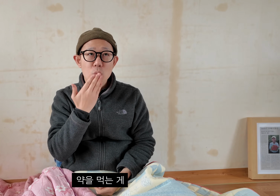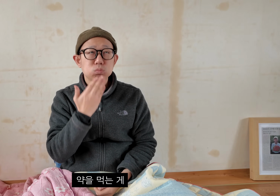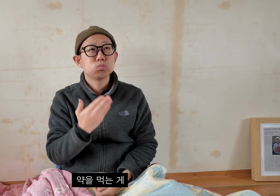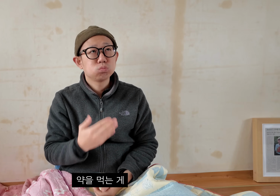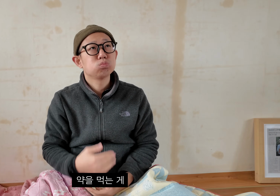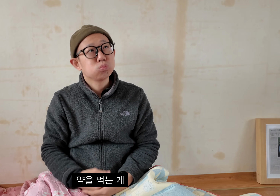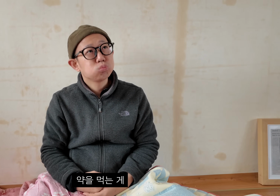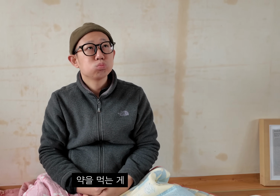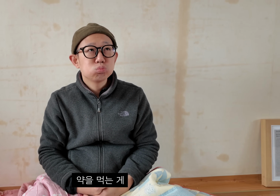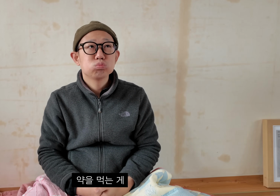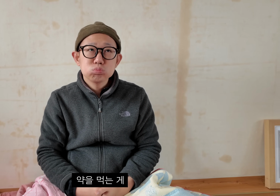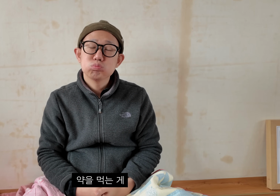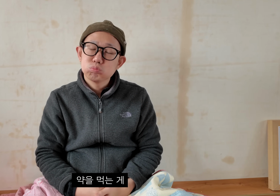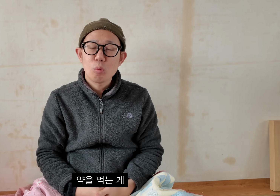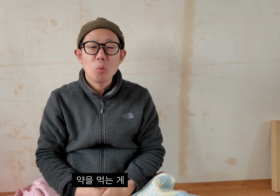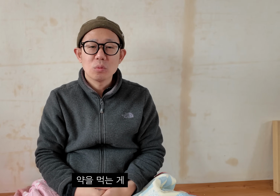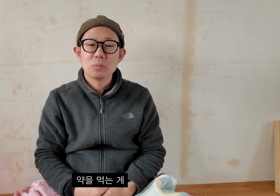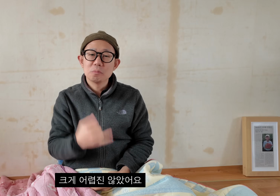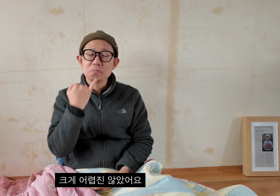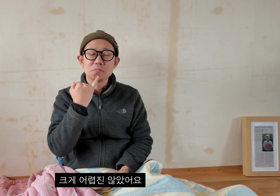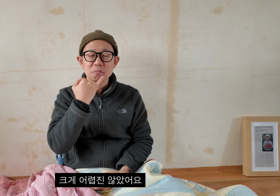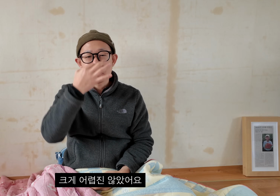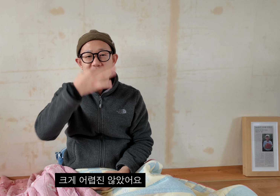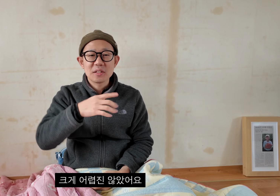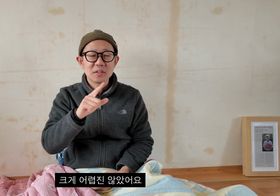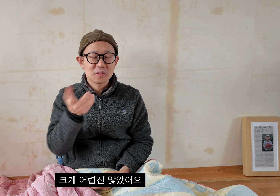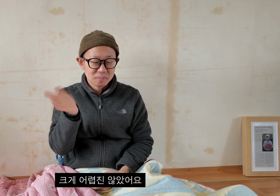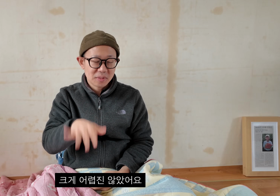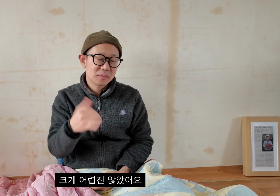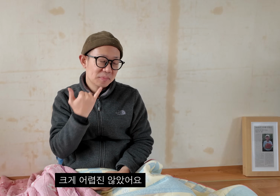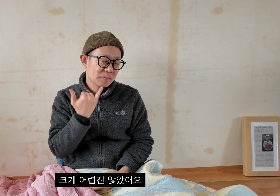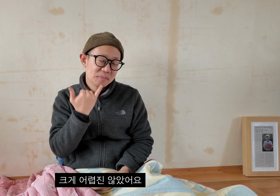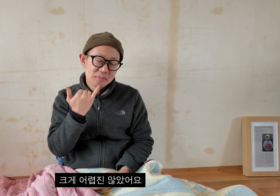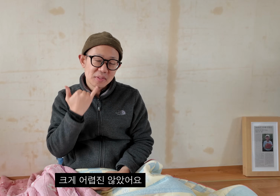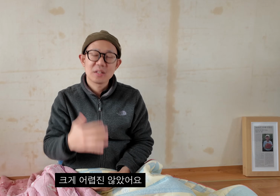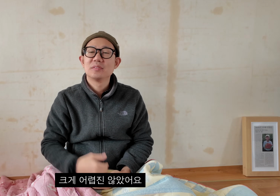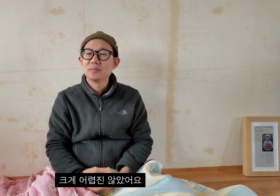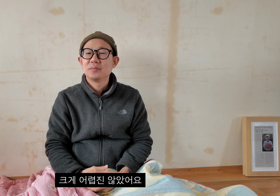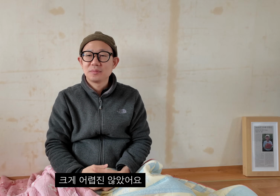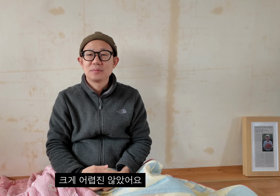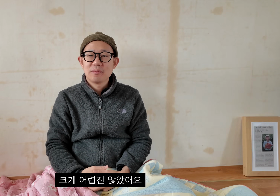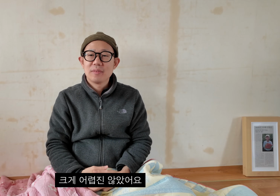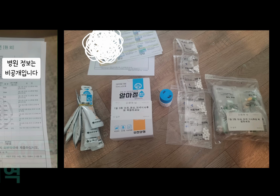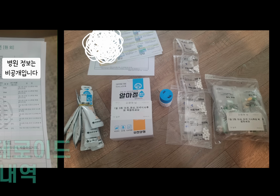It wasn’t too hard to take.